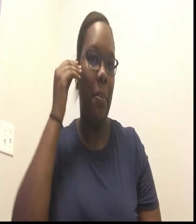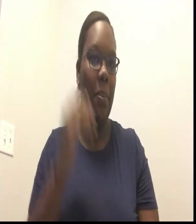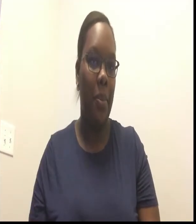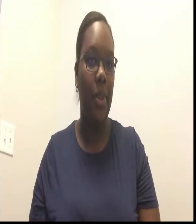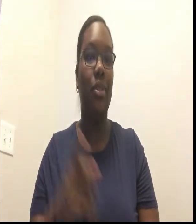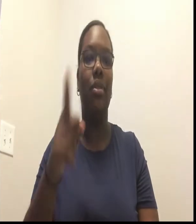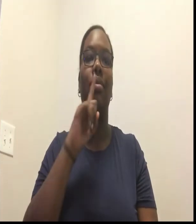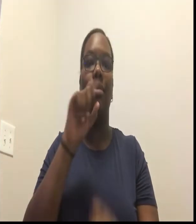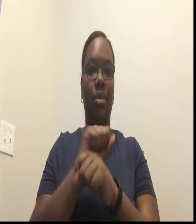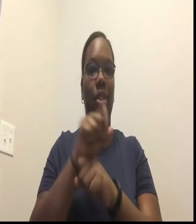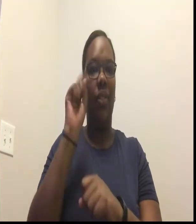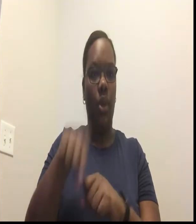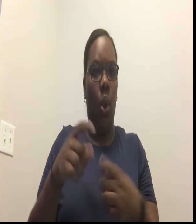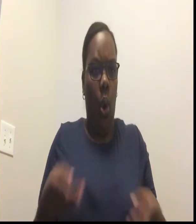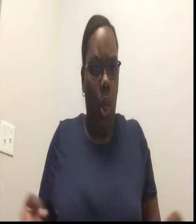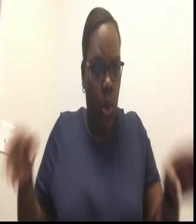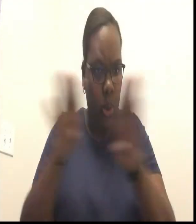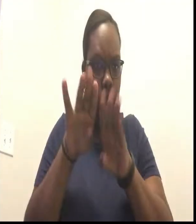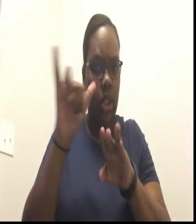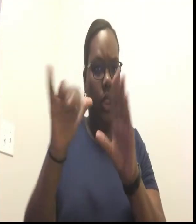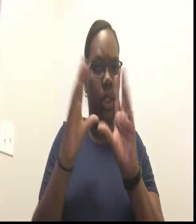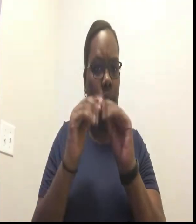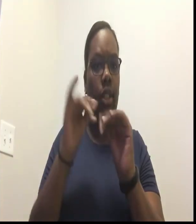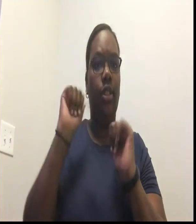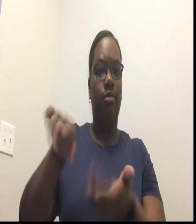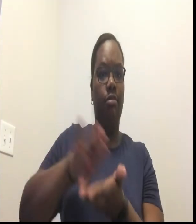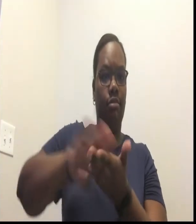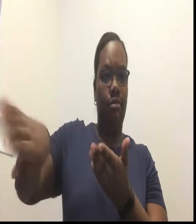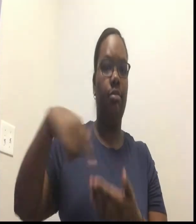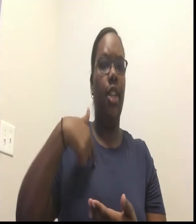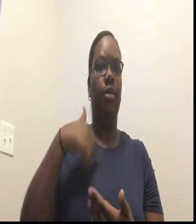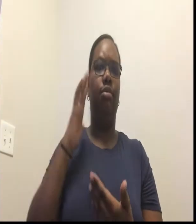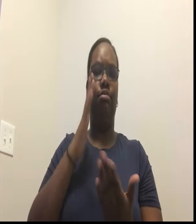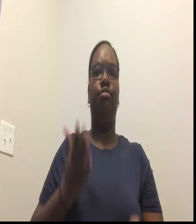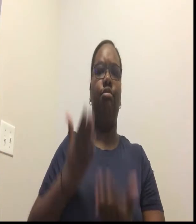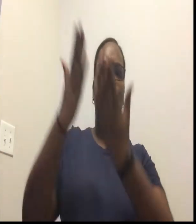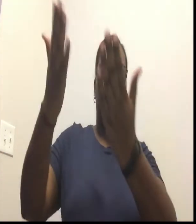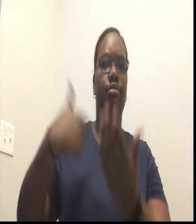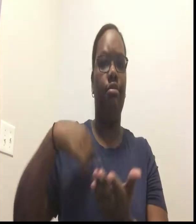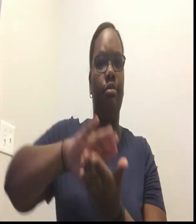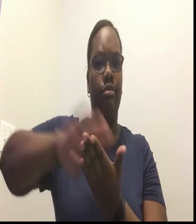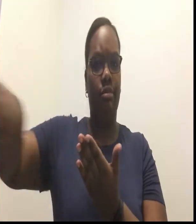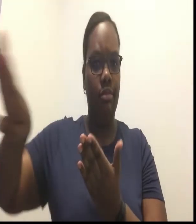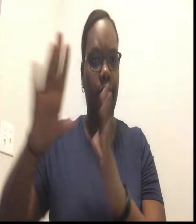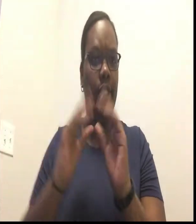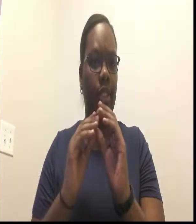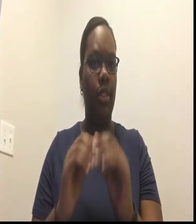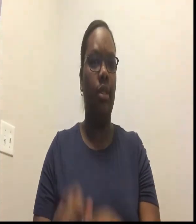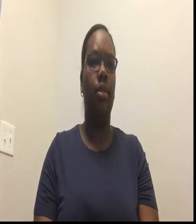meeting, so you would adjourn and you would say "I move that we adjourn."